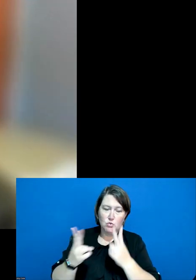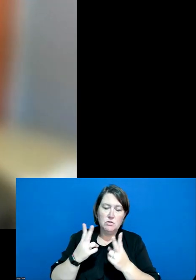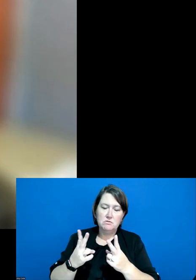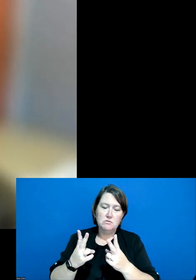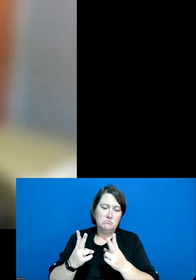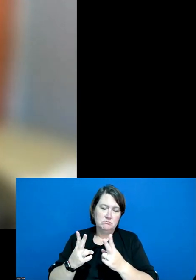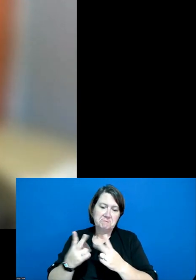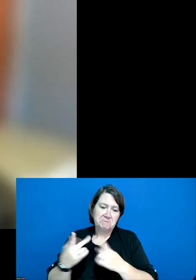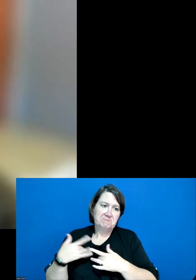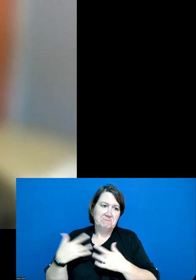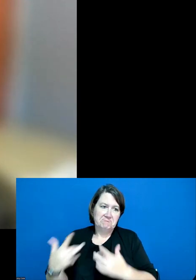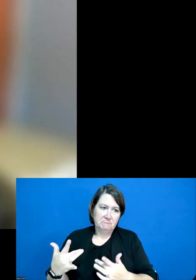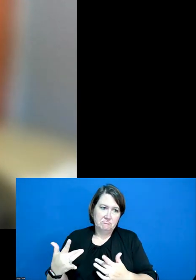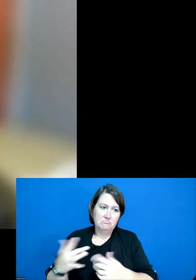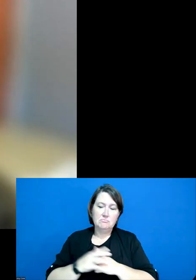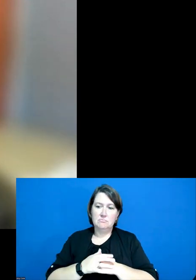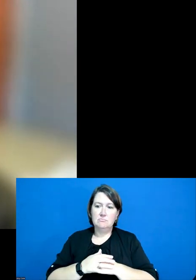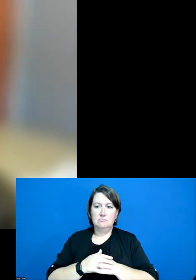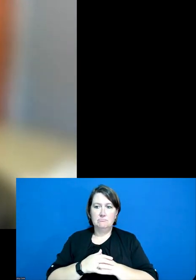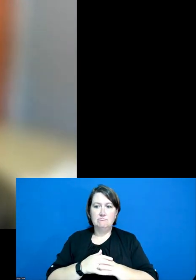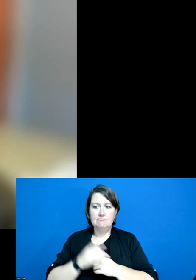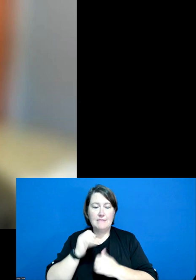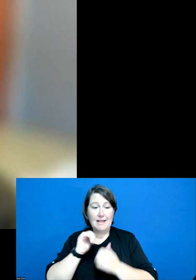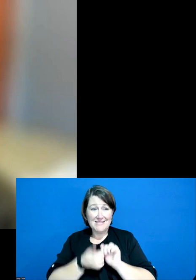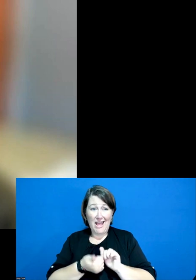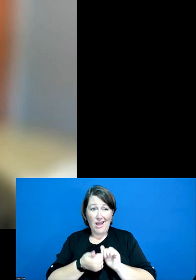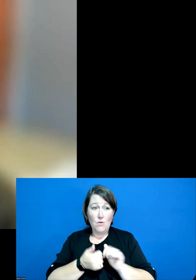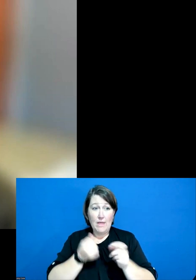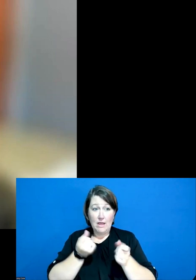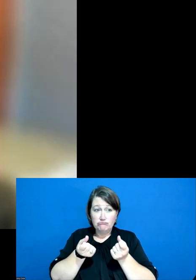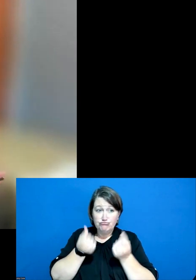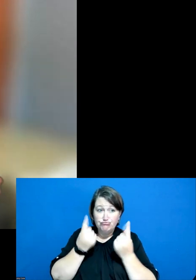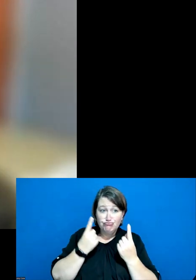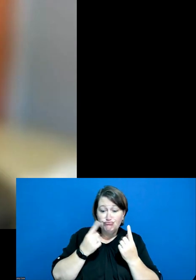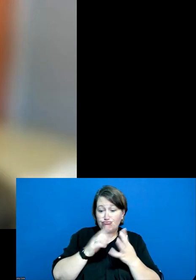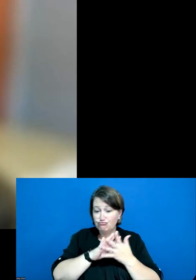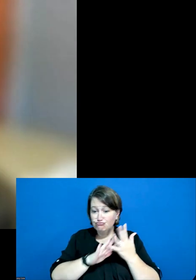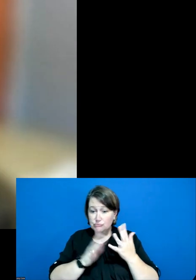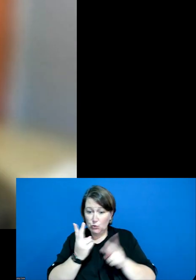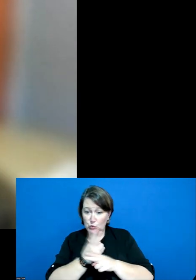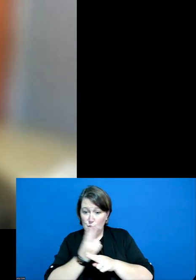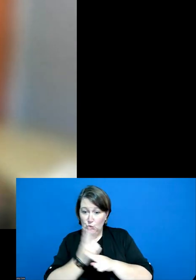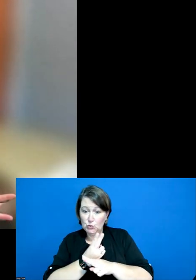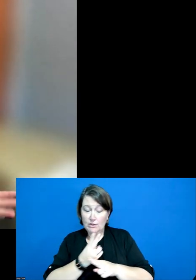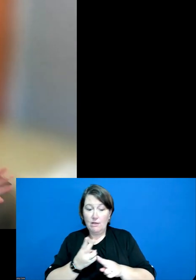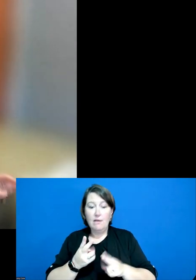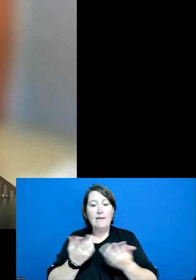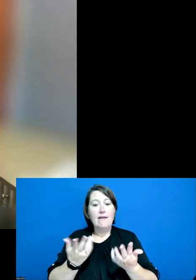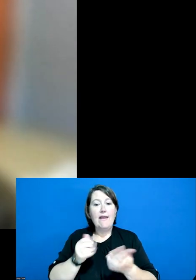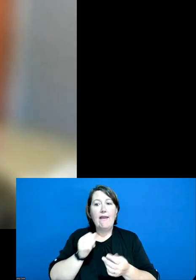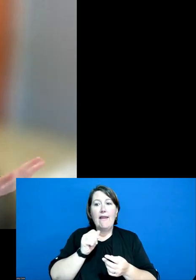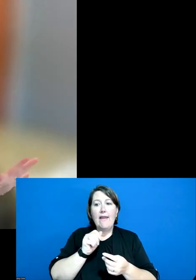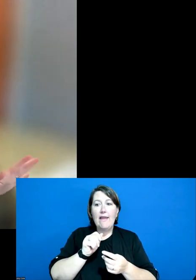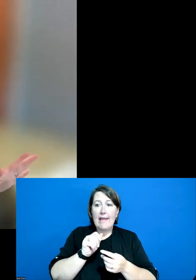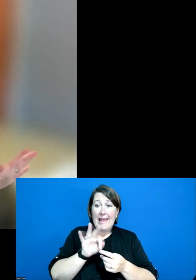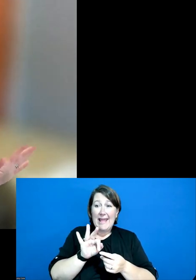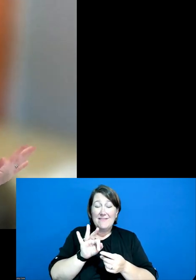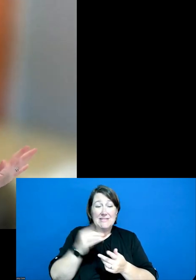That's one way they compensate. Anything, for example, if I have an abnormal finding on an ultrasound.